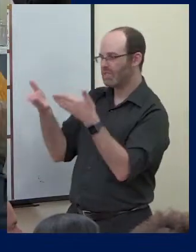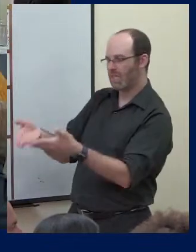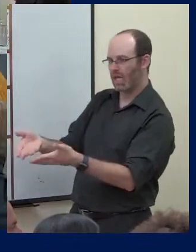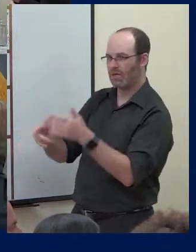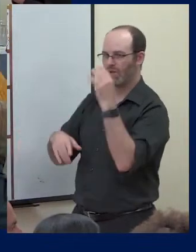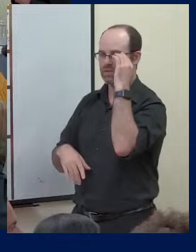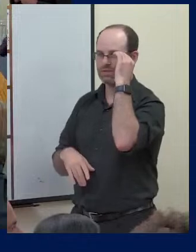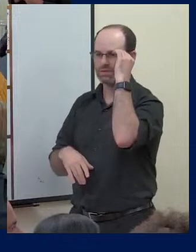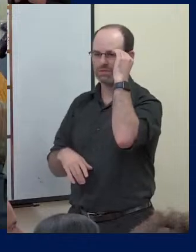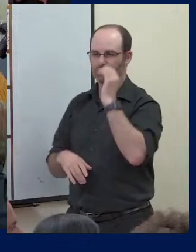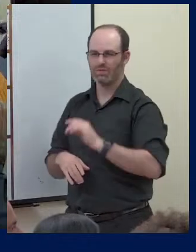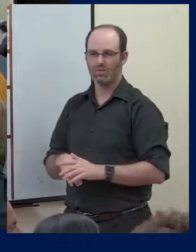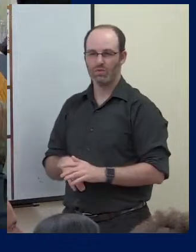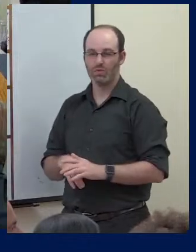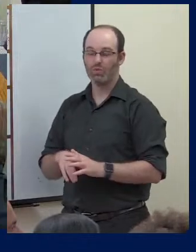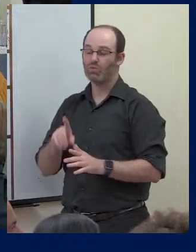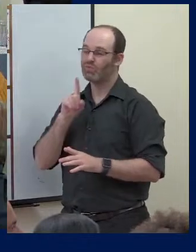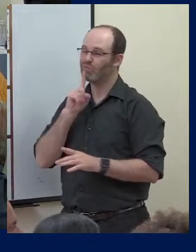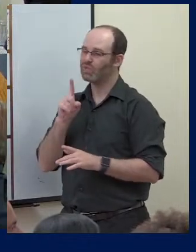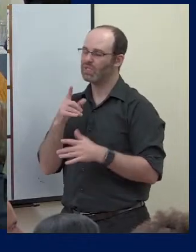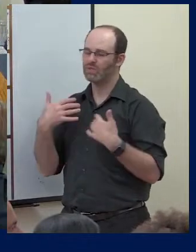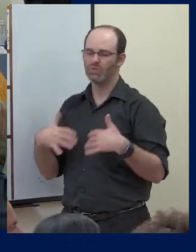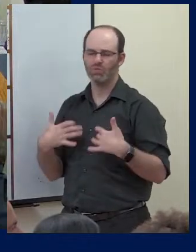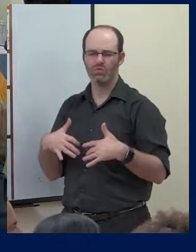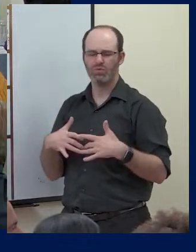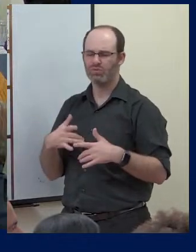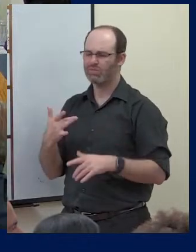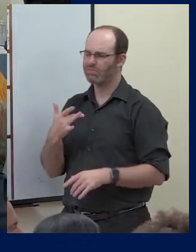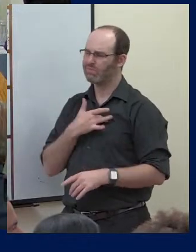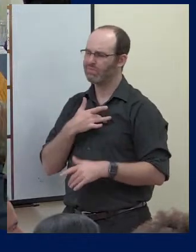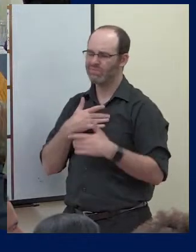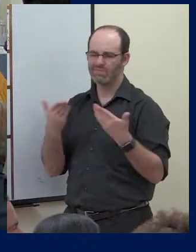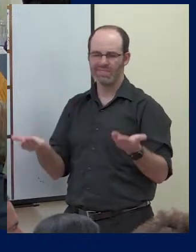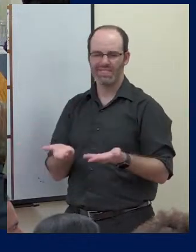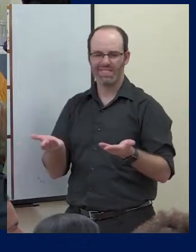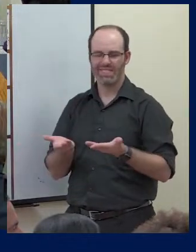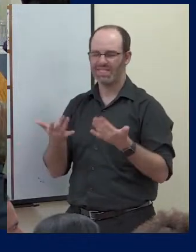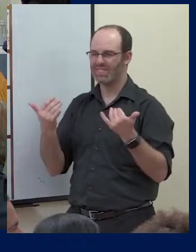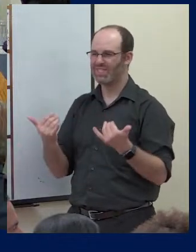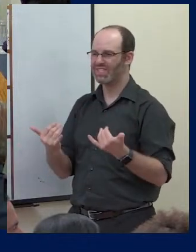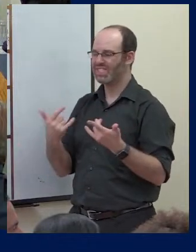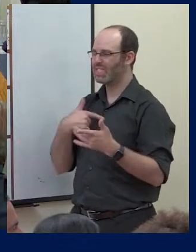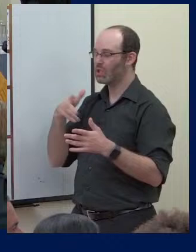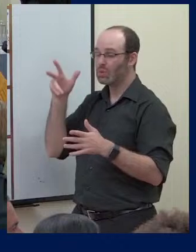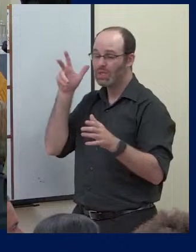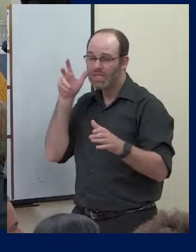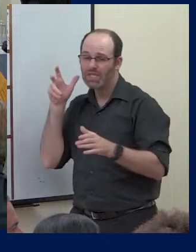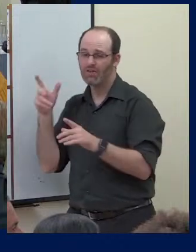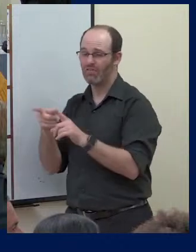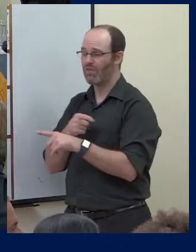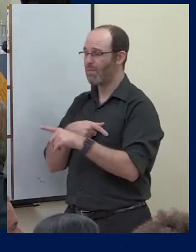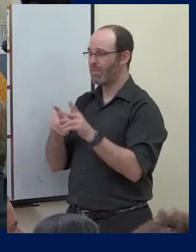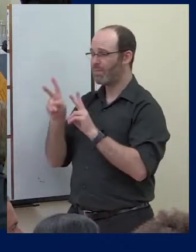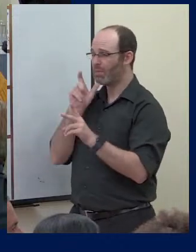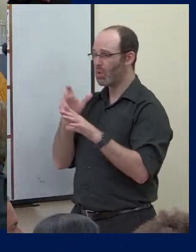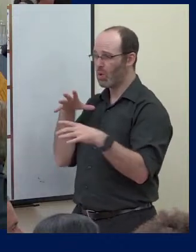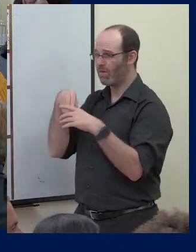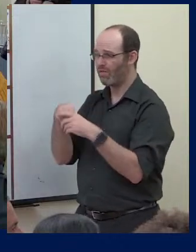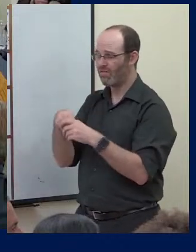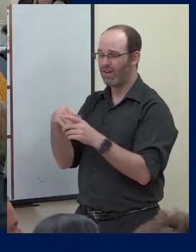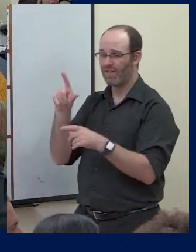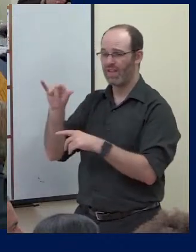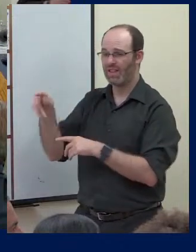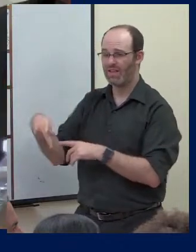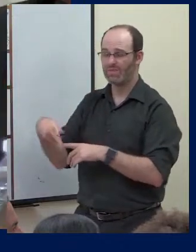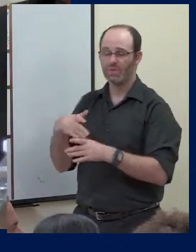It is such a treat to be able to be with all of you, to hear from the participants but